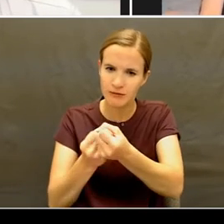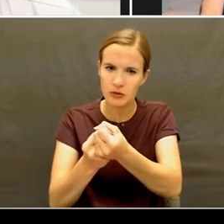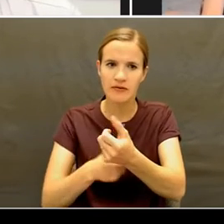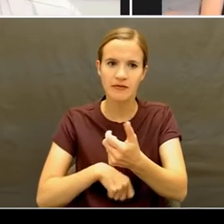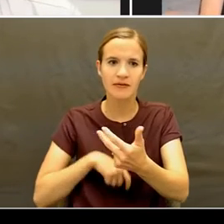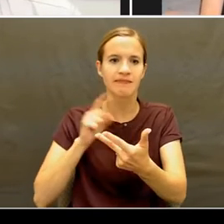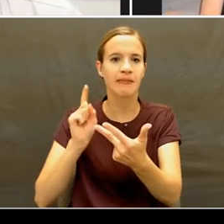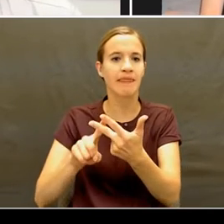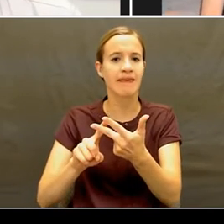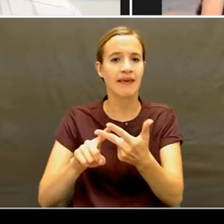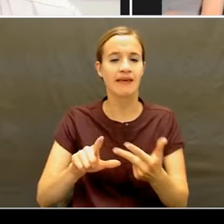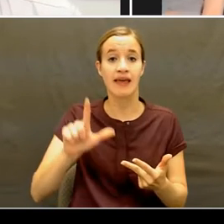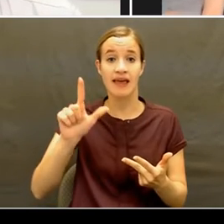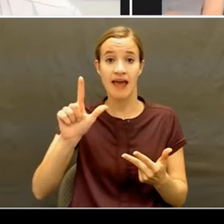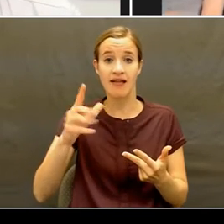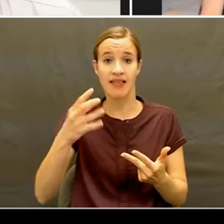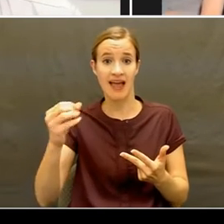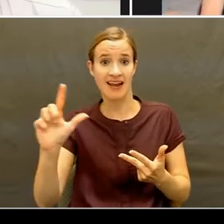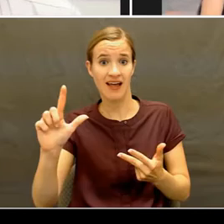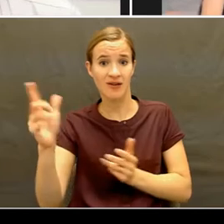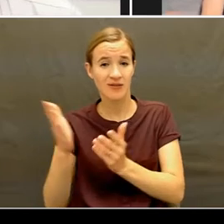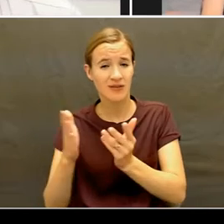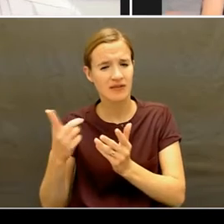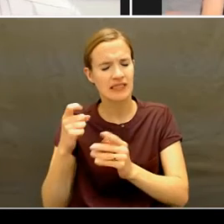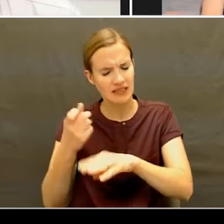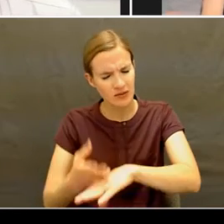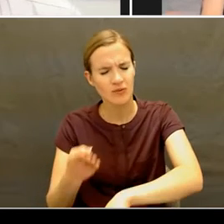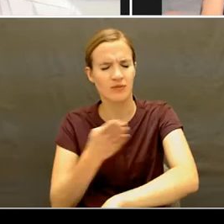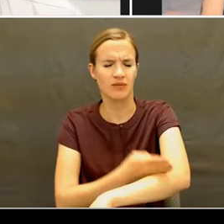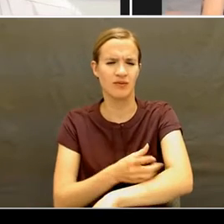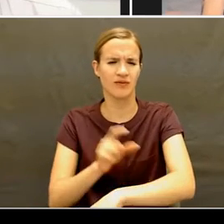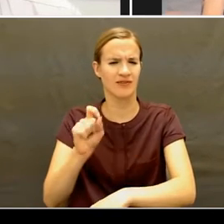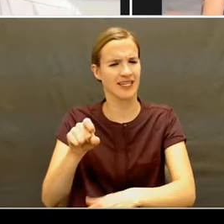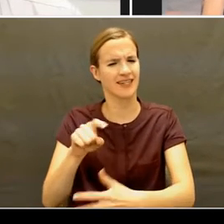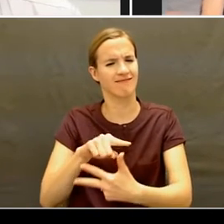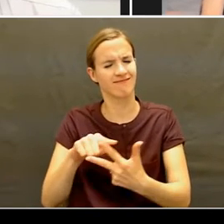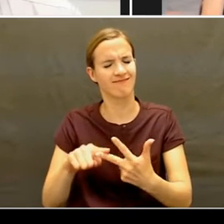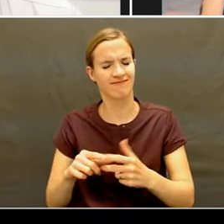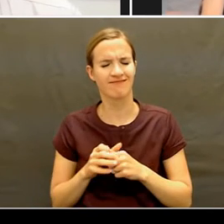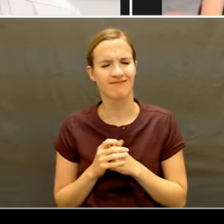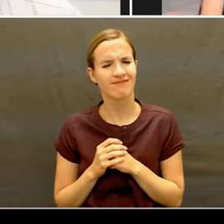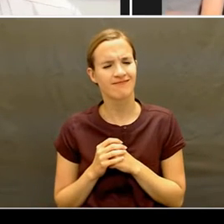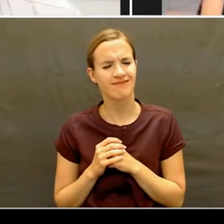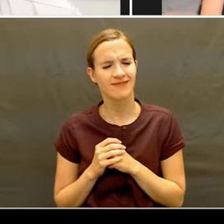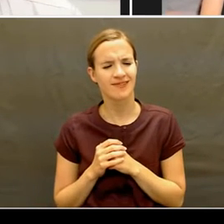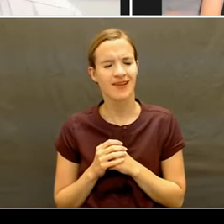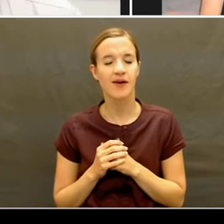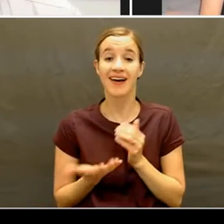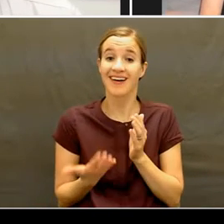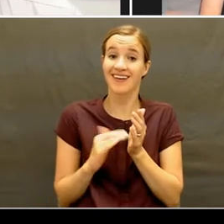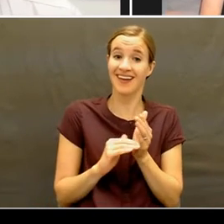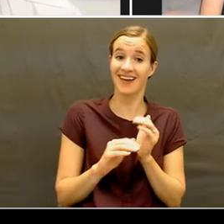we've got to do things got this, right. You know, it's definitely a living document. We've just got